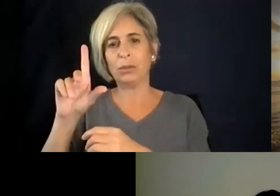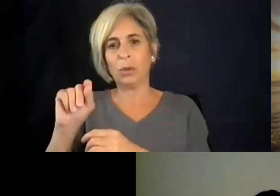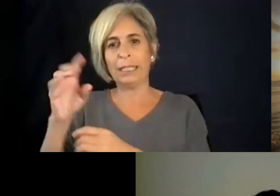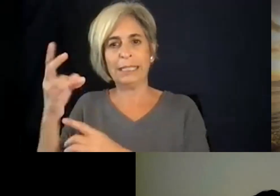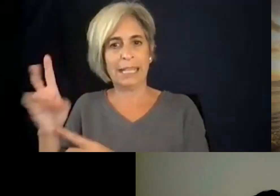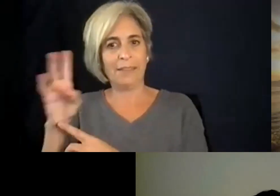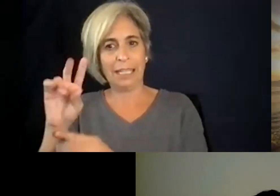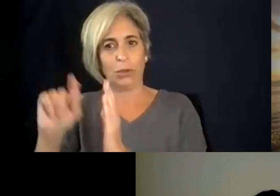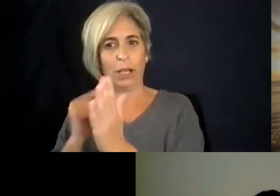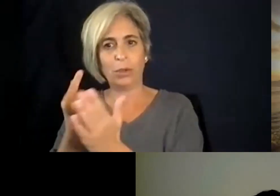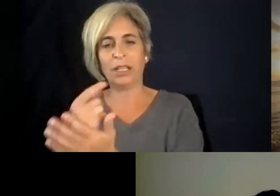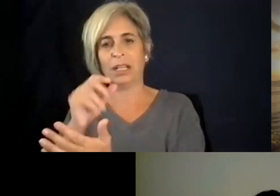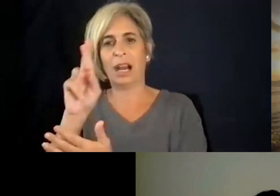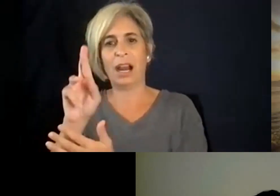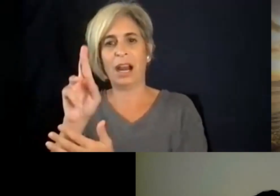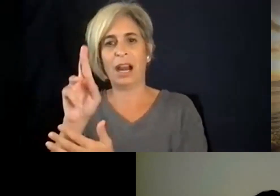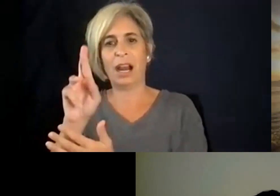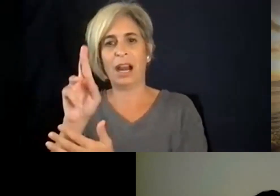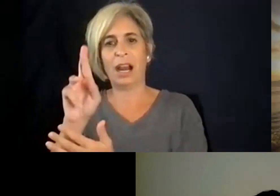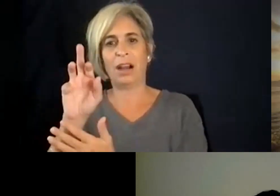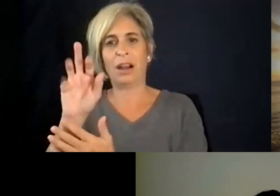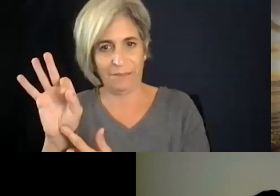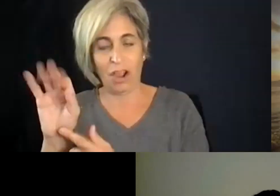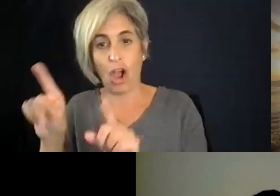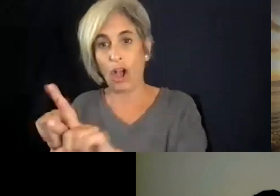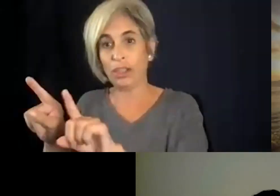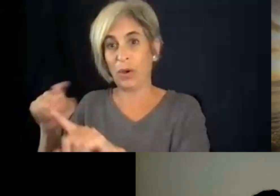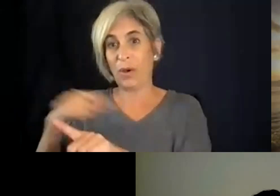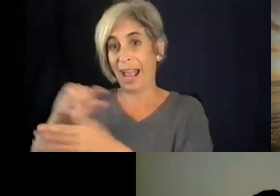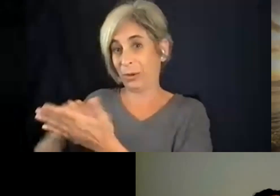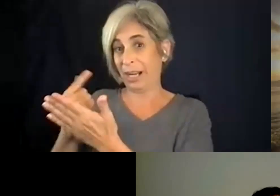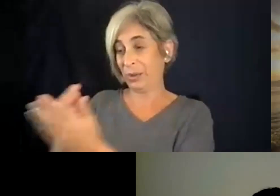I'm happy to say that I'm also a graduate of RLF. I think the same year.